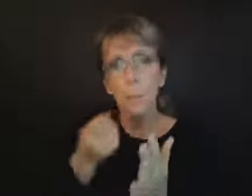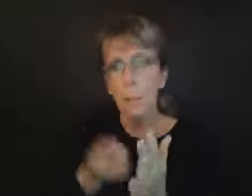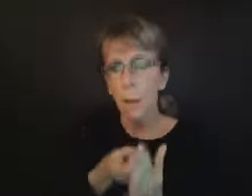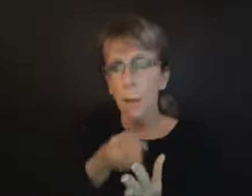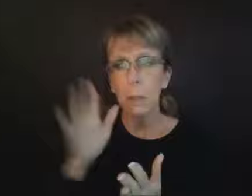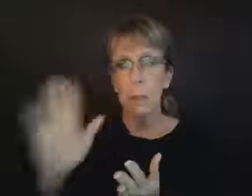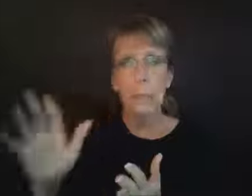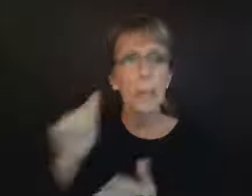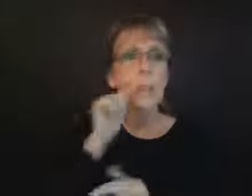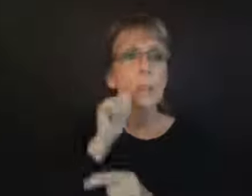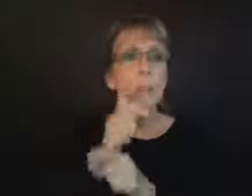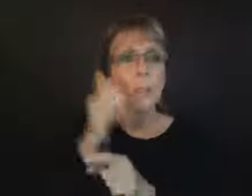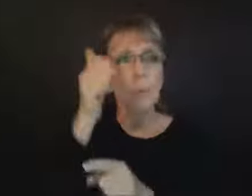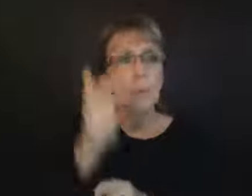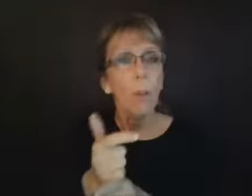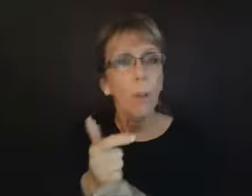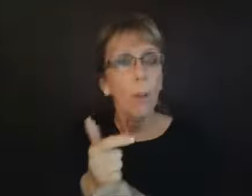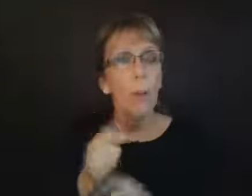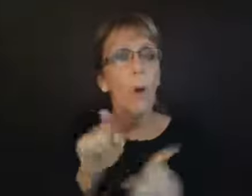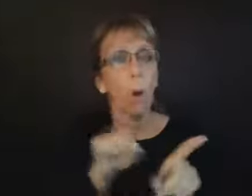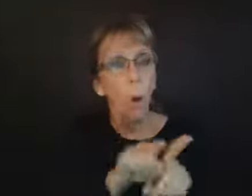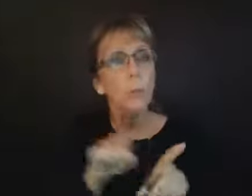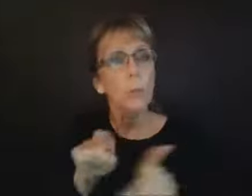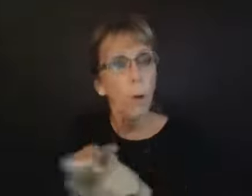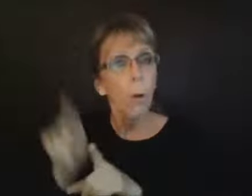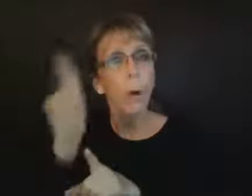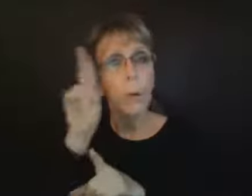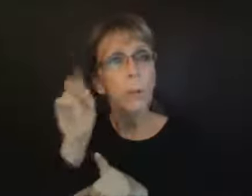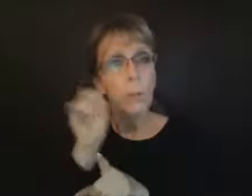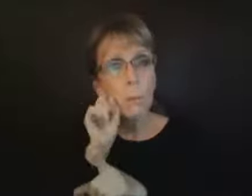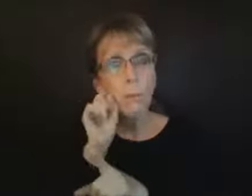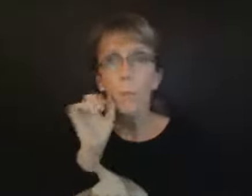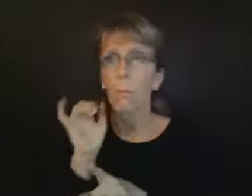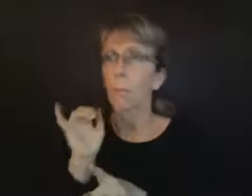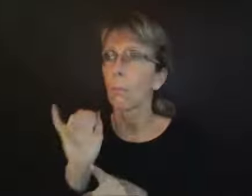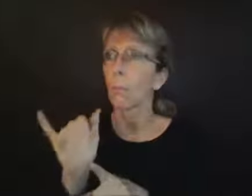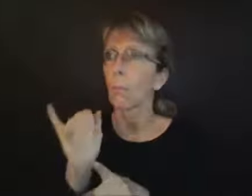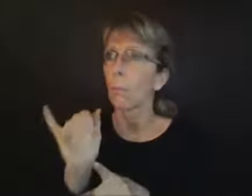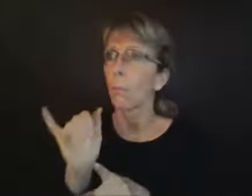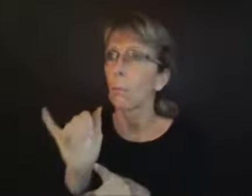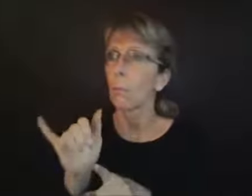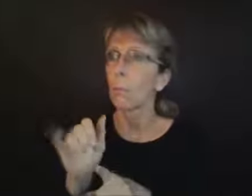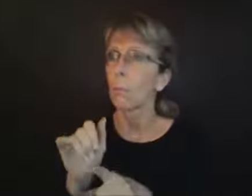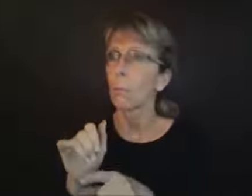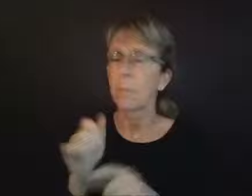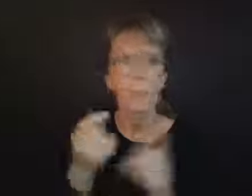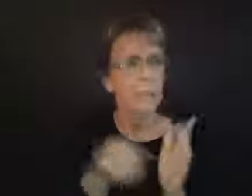Sometimes their sisters or brothers also had Usher syndrome. That was interesting to me.